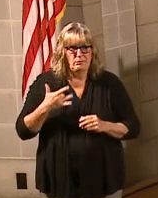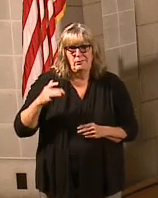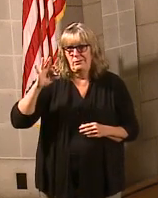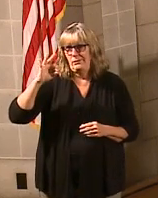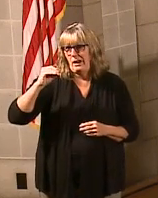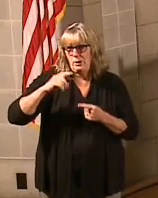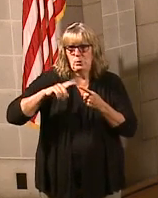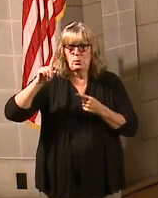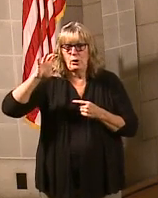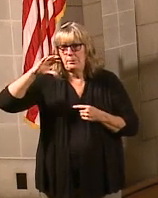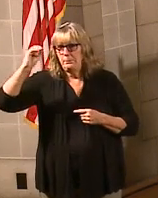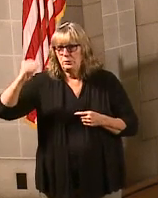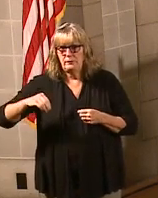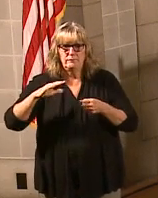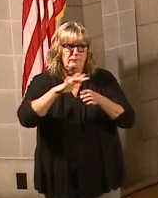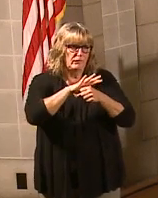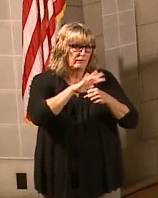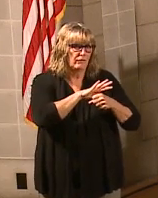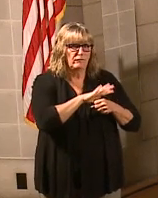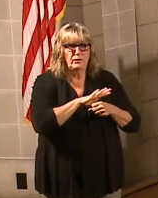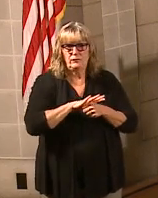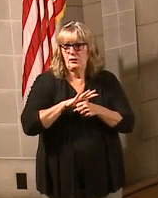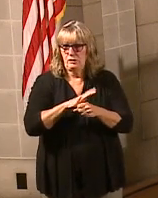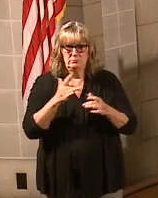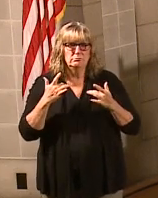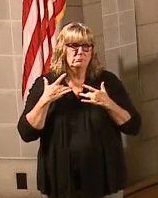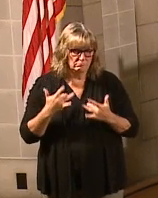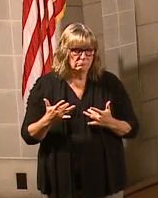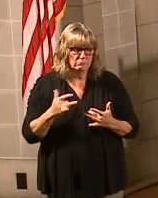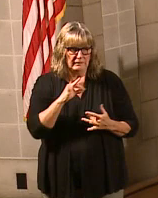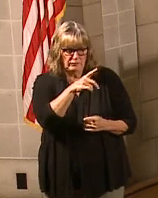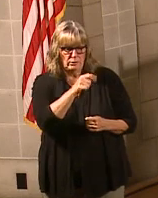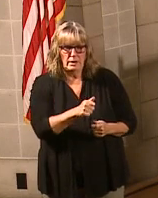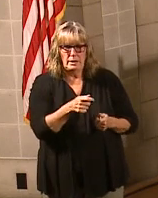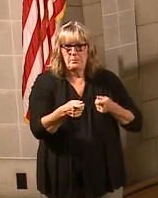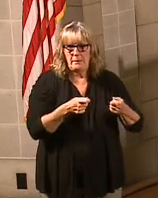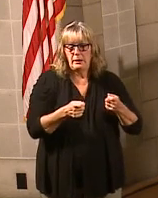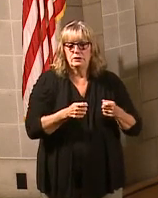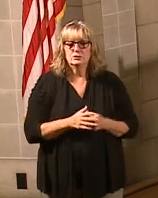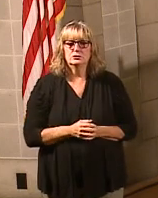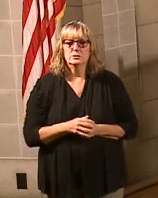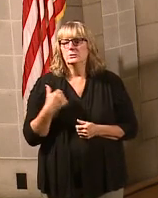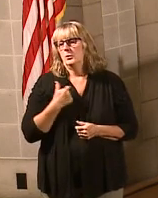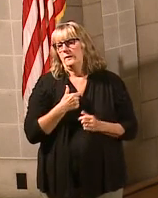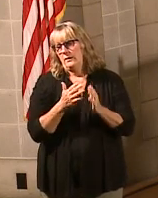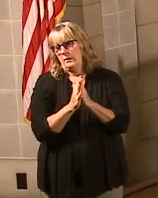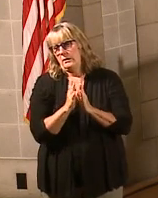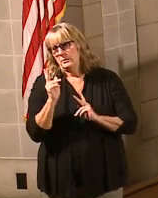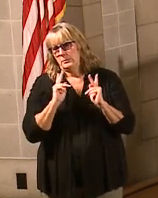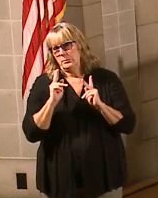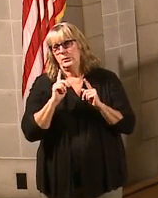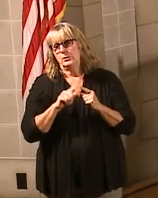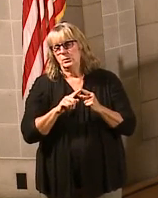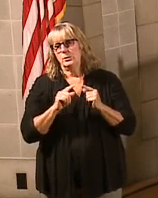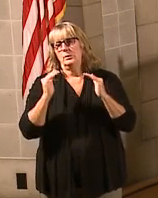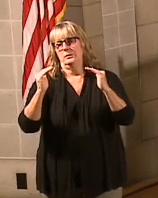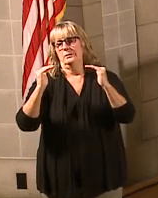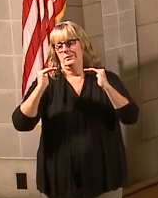ALSO CLEAR, GENERALLY HOSPITALS OPERATE AT VERY HIGH CAPACITY.